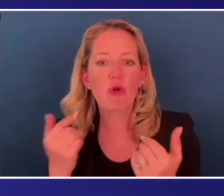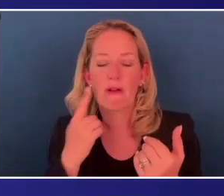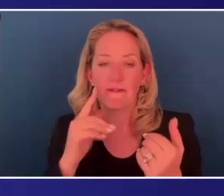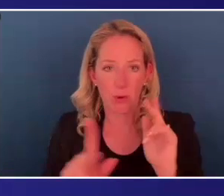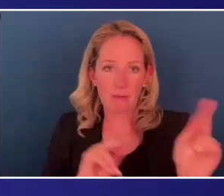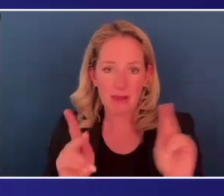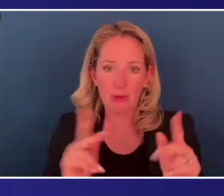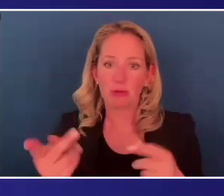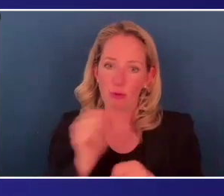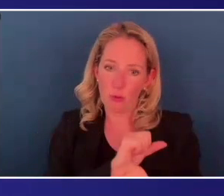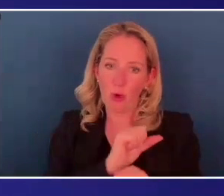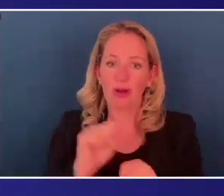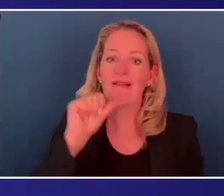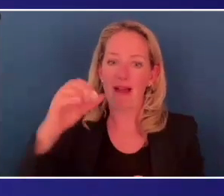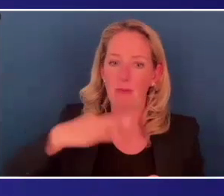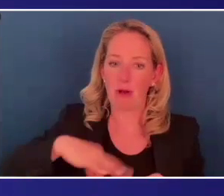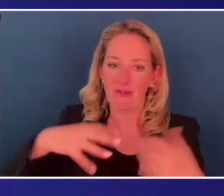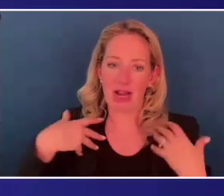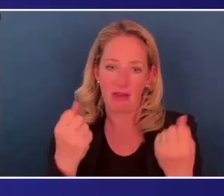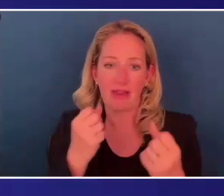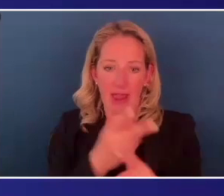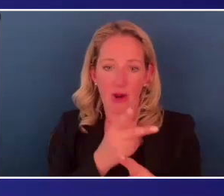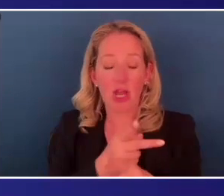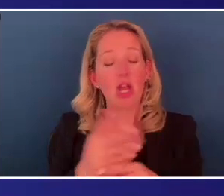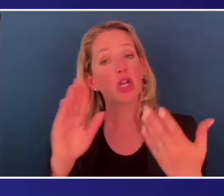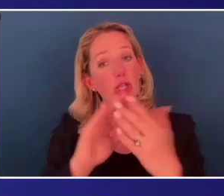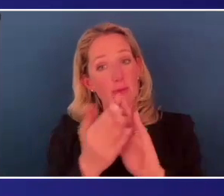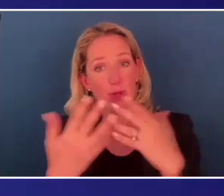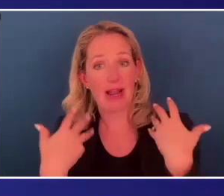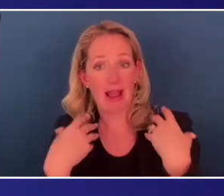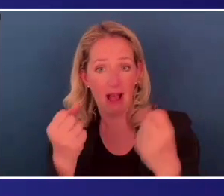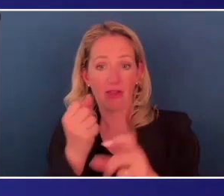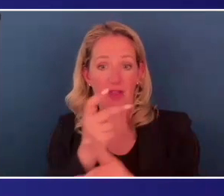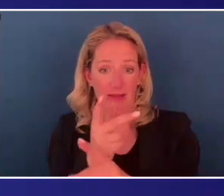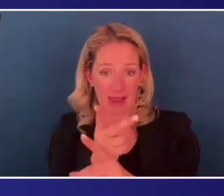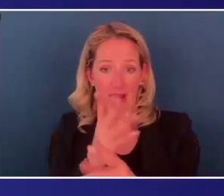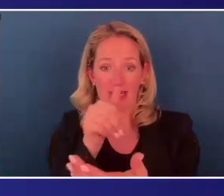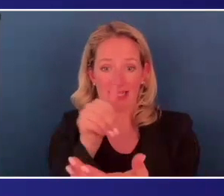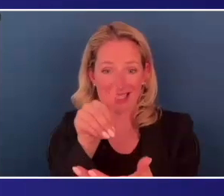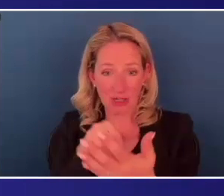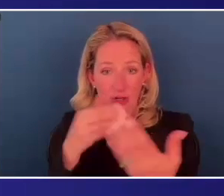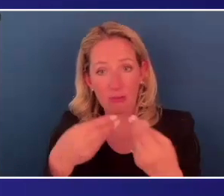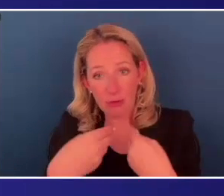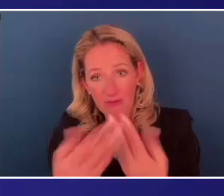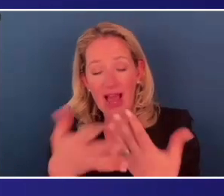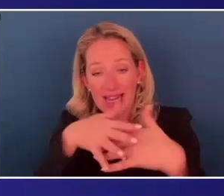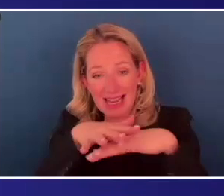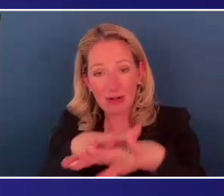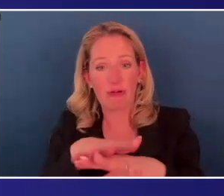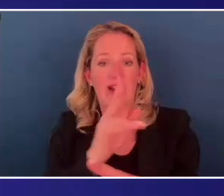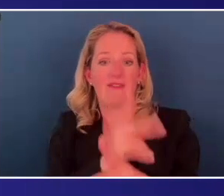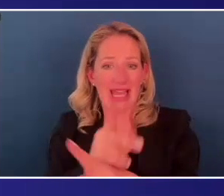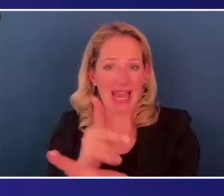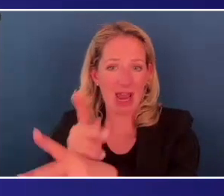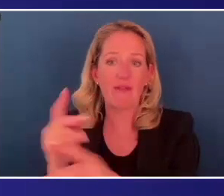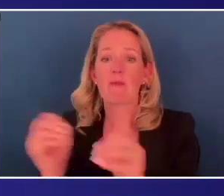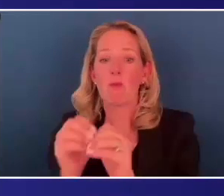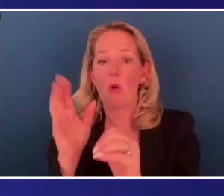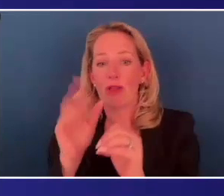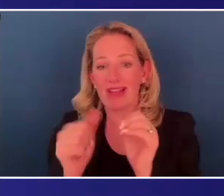And as community health centers provide integrated primary care to more than 32 million patients across 16,000 delivery sites nationwide.